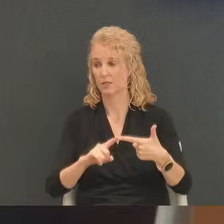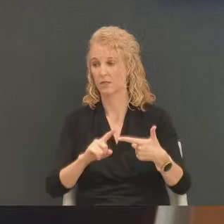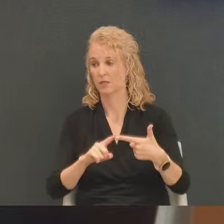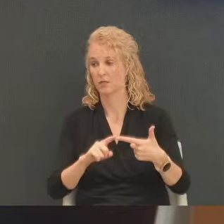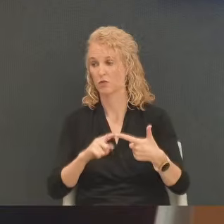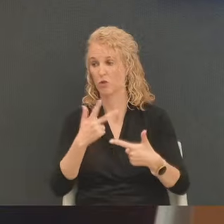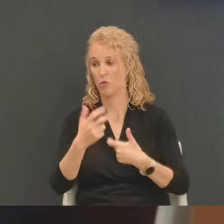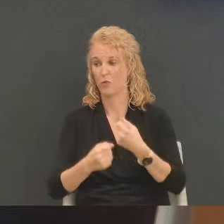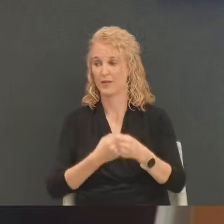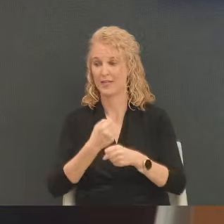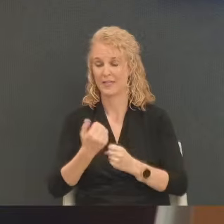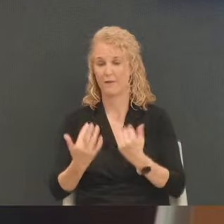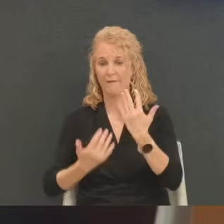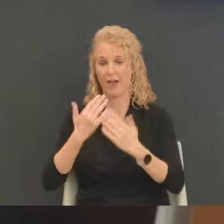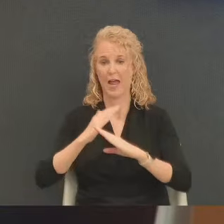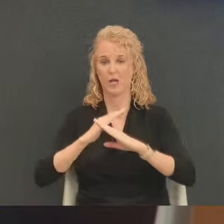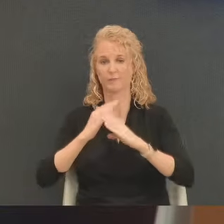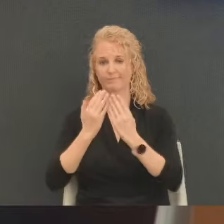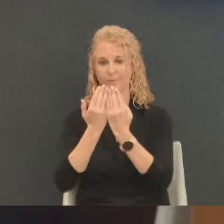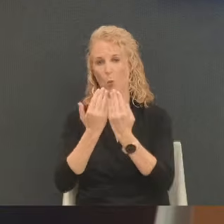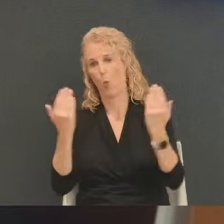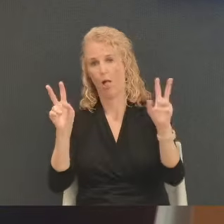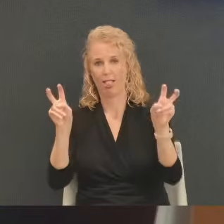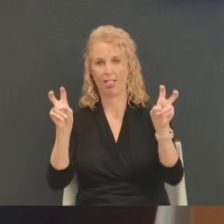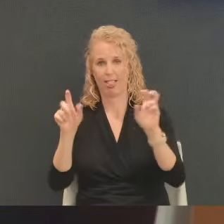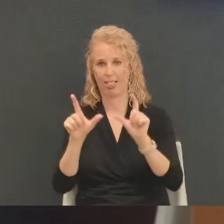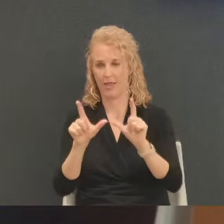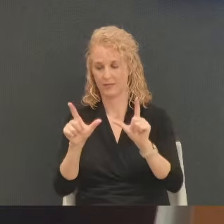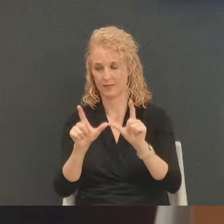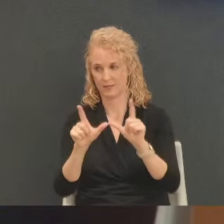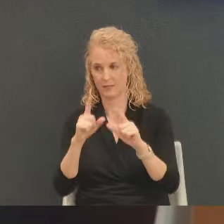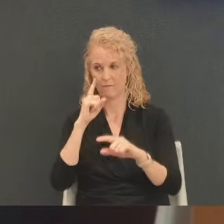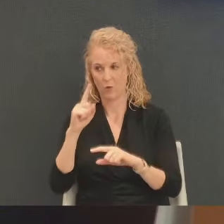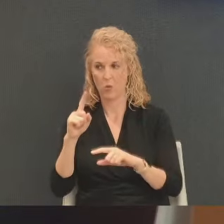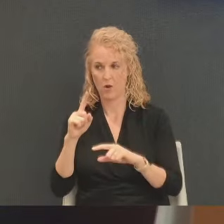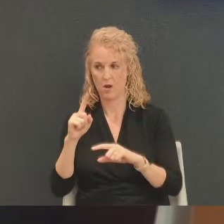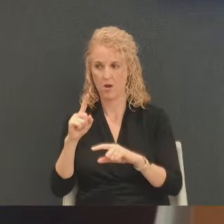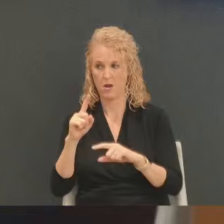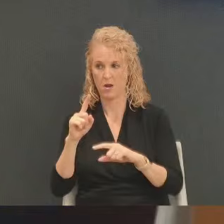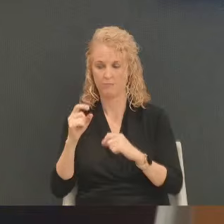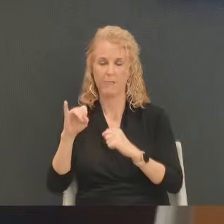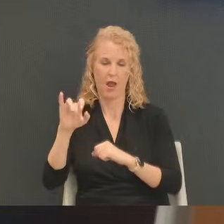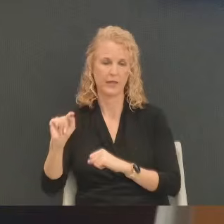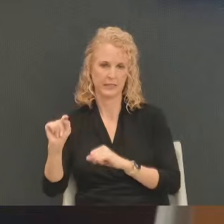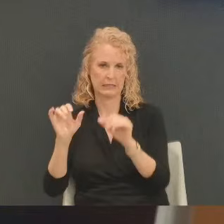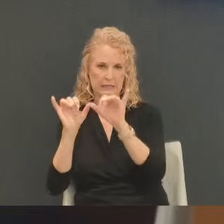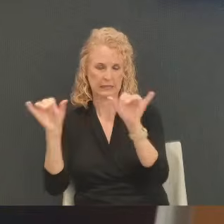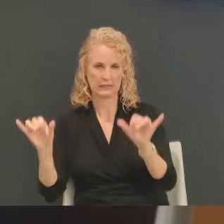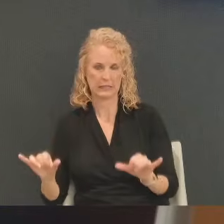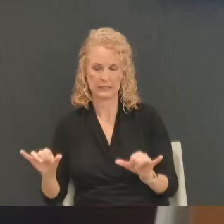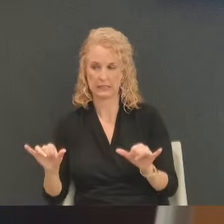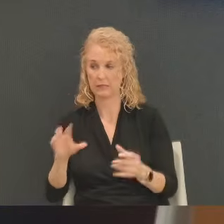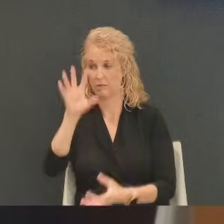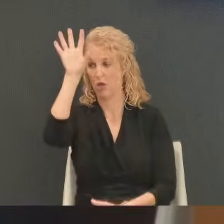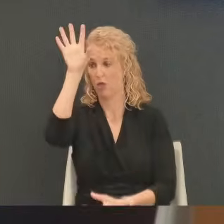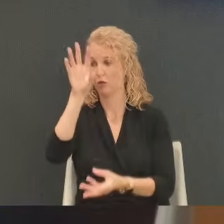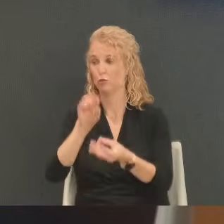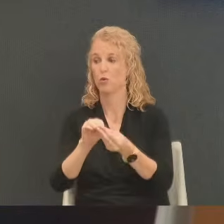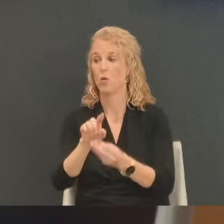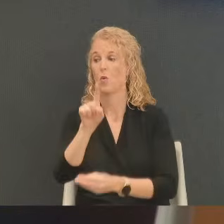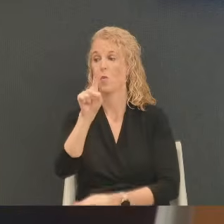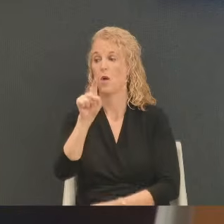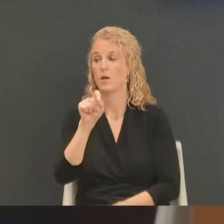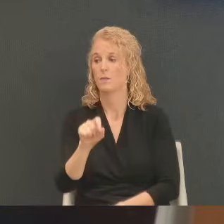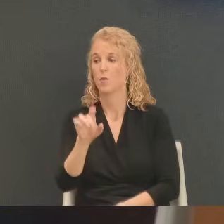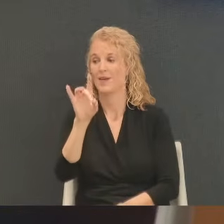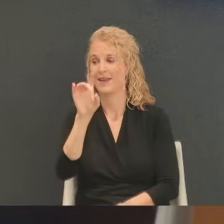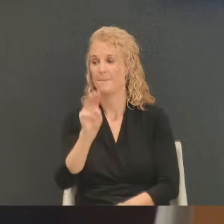firewall license agreement for our IT systems. the total amount of the adjustment is $1.8 million.